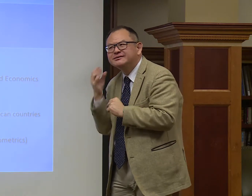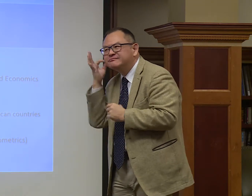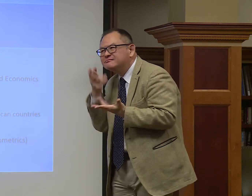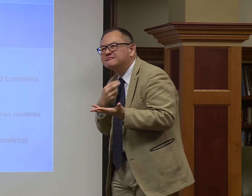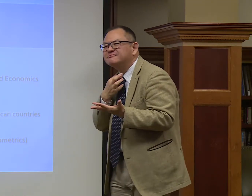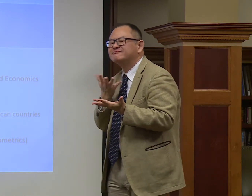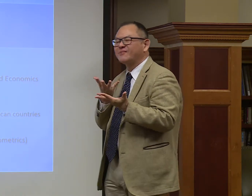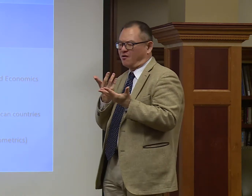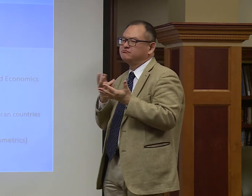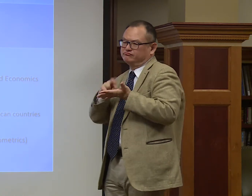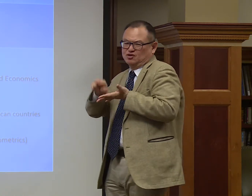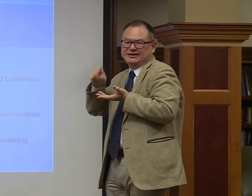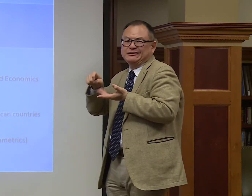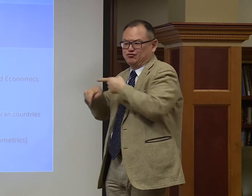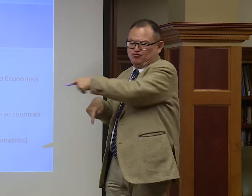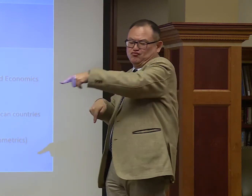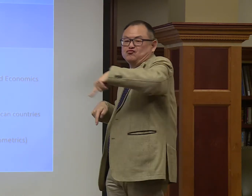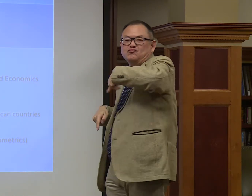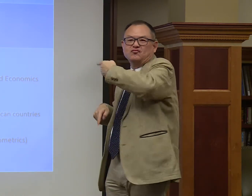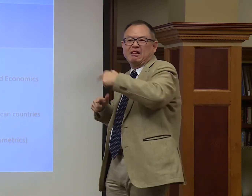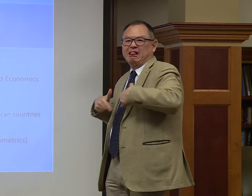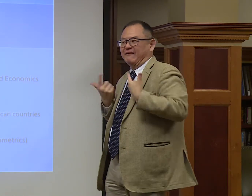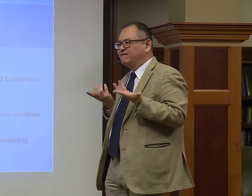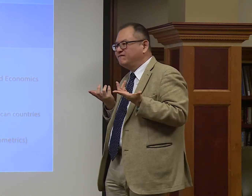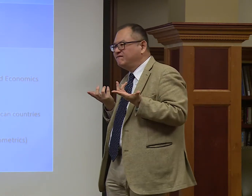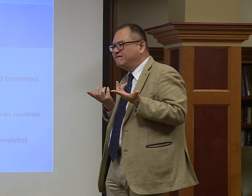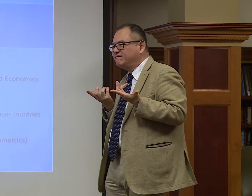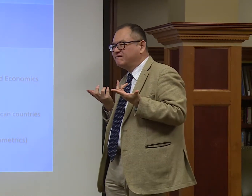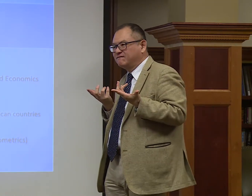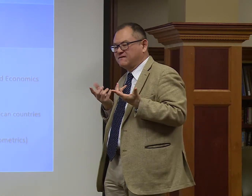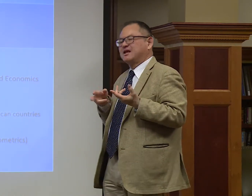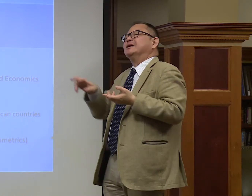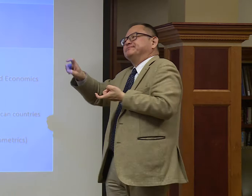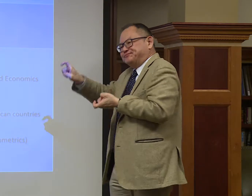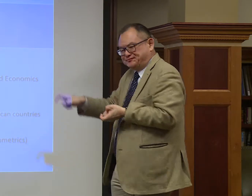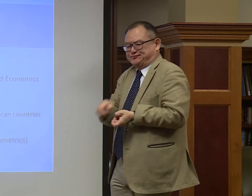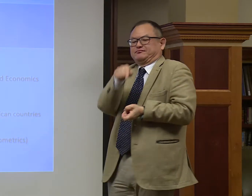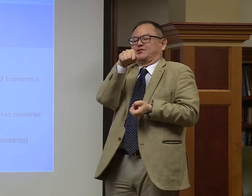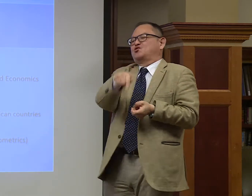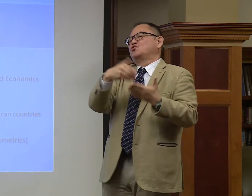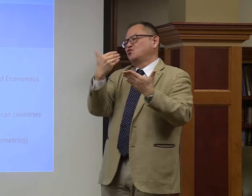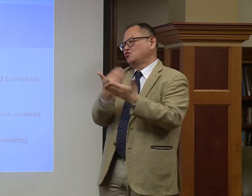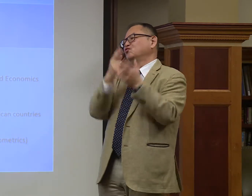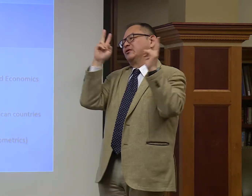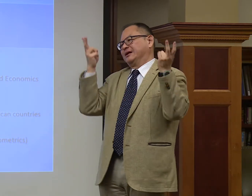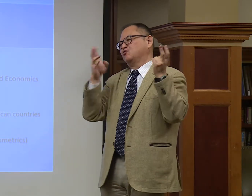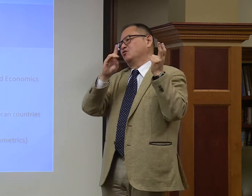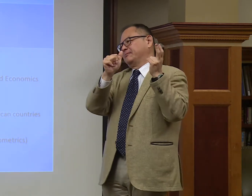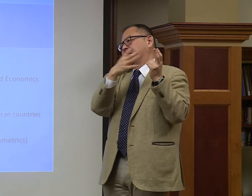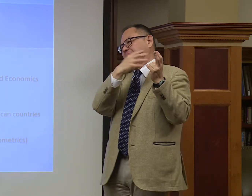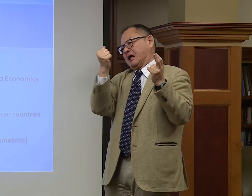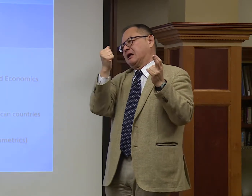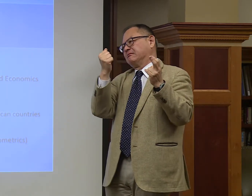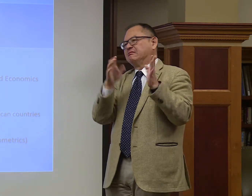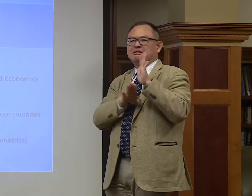and I didn't understand why that was. So I decided to transition to a new topic